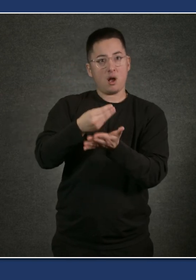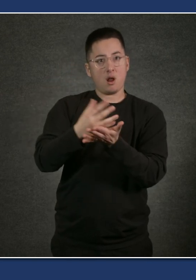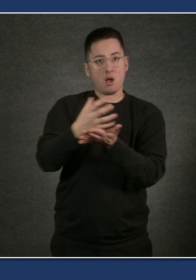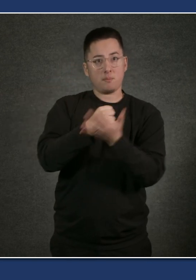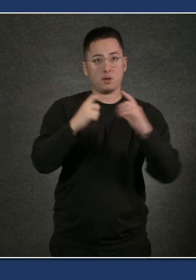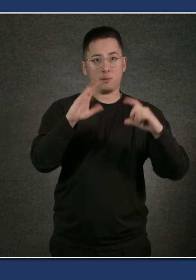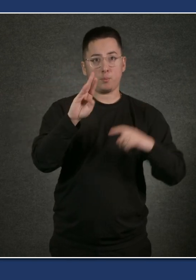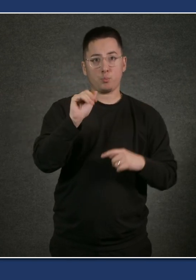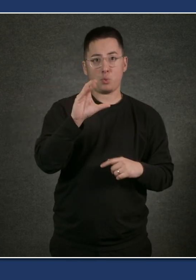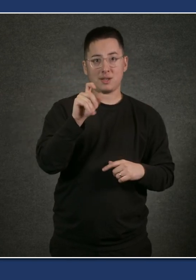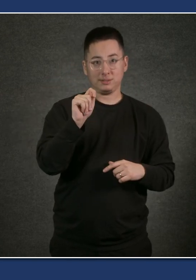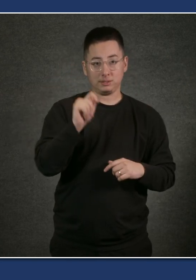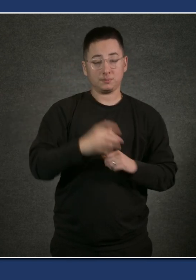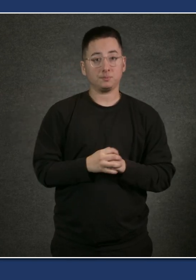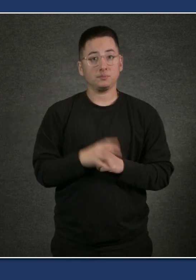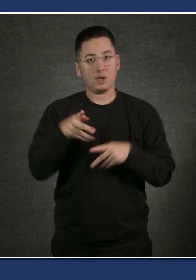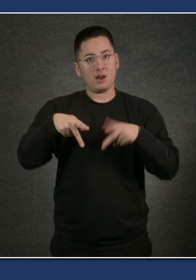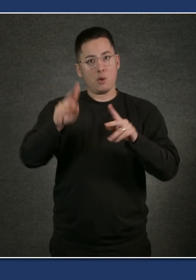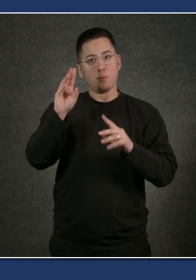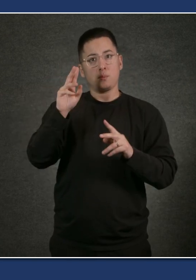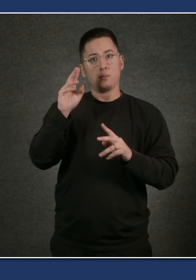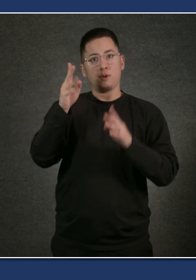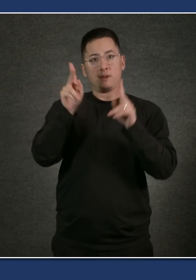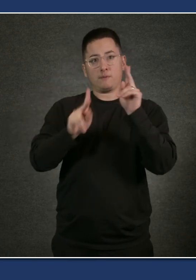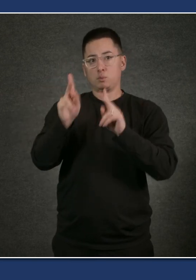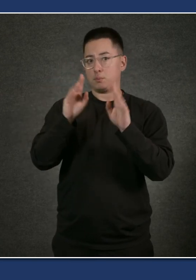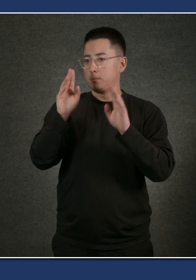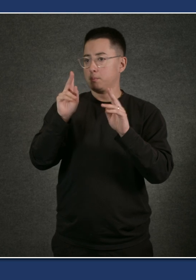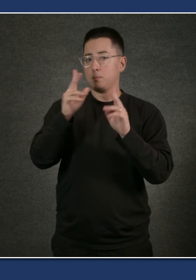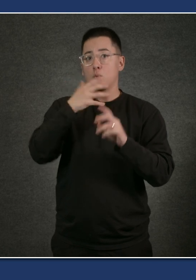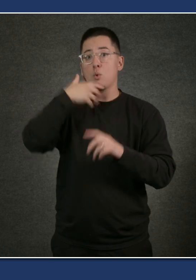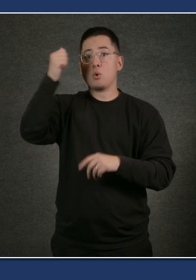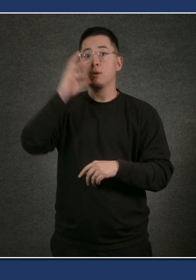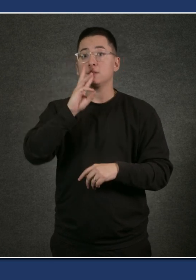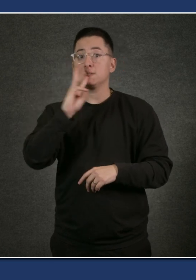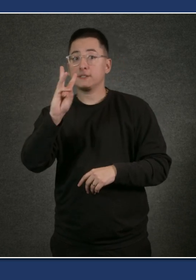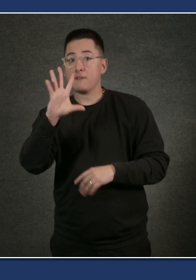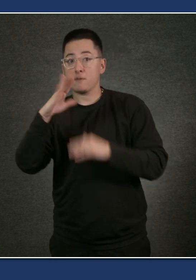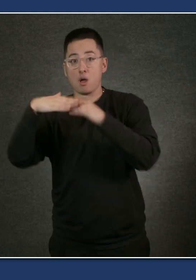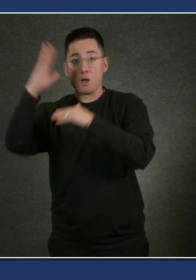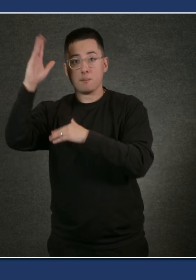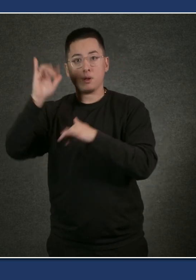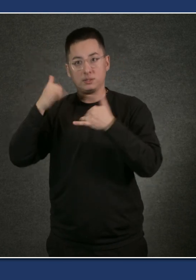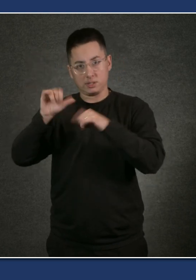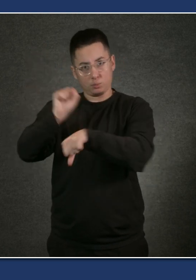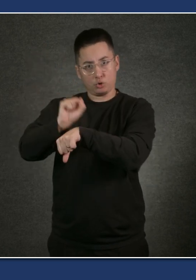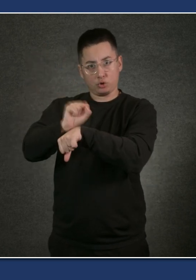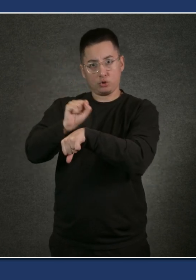work to stay in this program. We also need to increase awareness and support